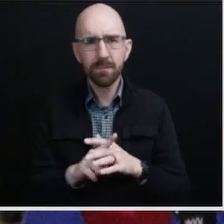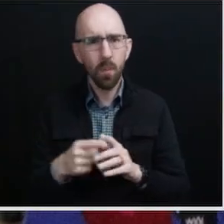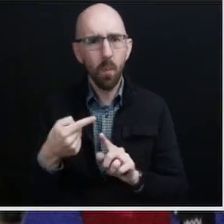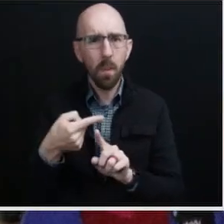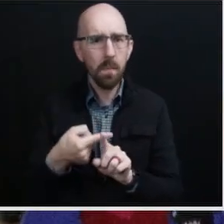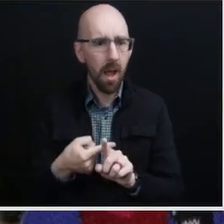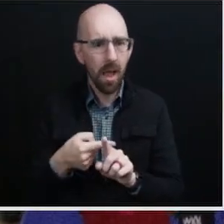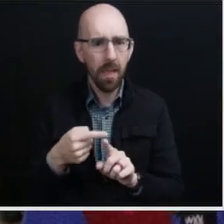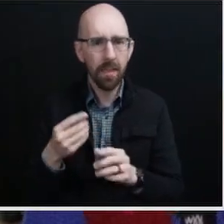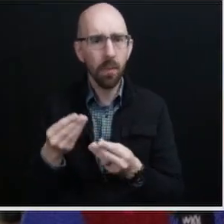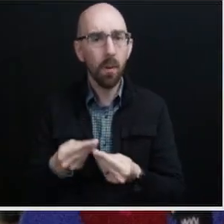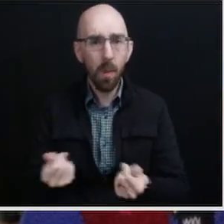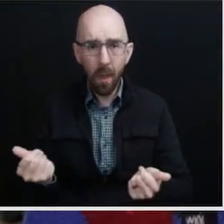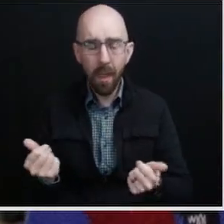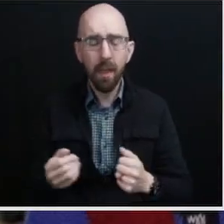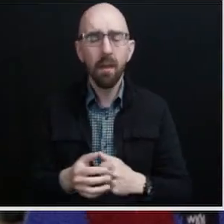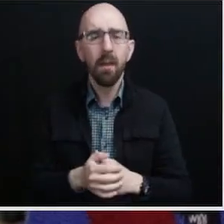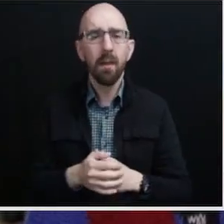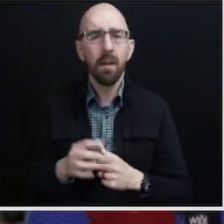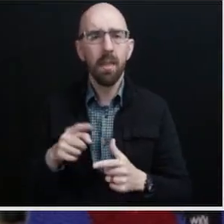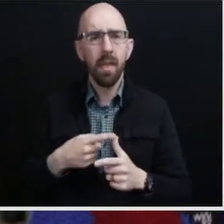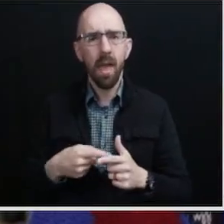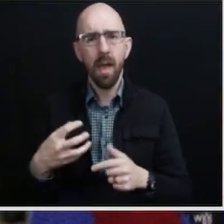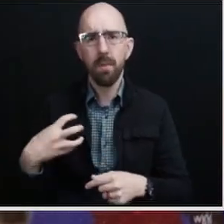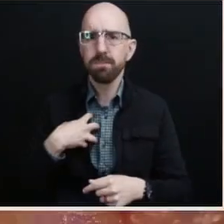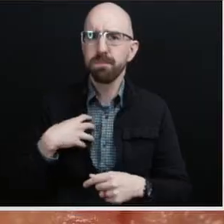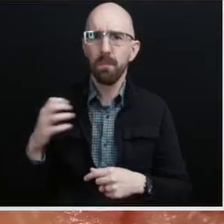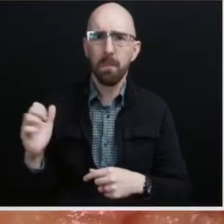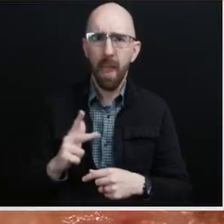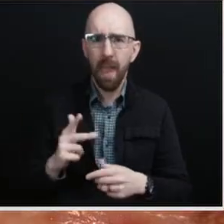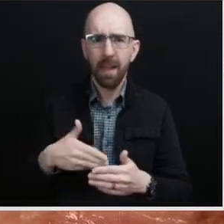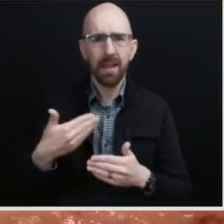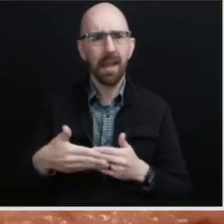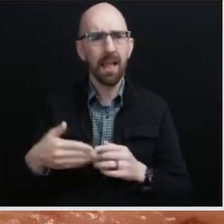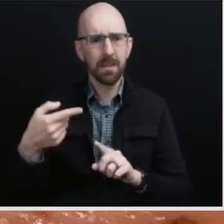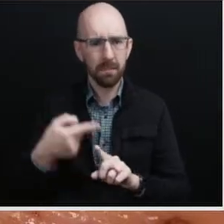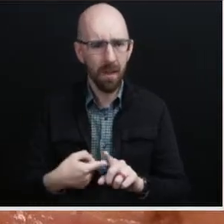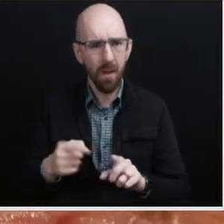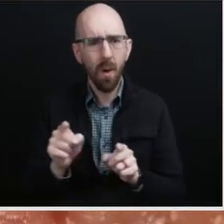went away and came back like the following month and also noticed a little bit of they